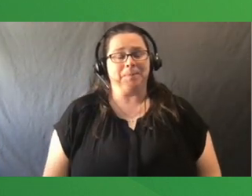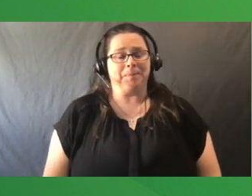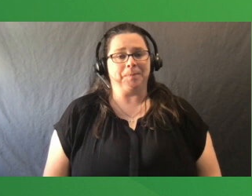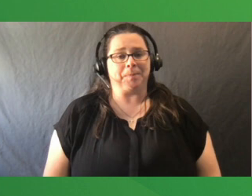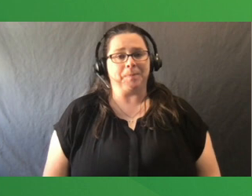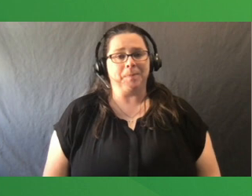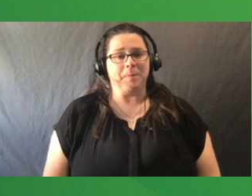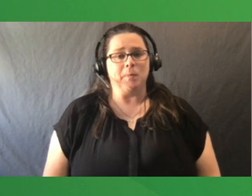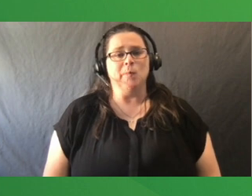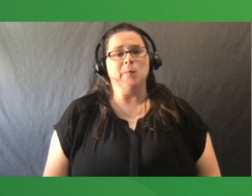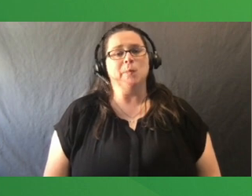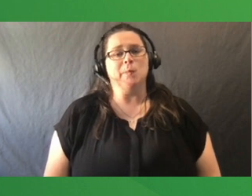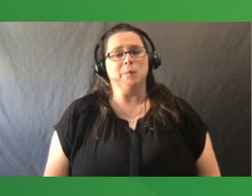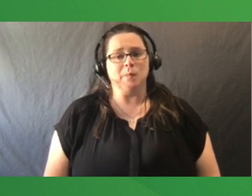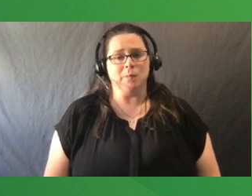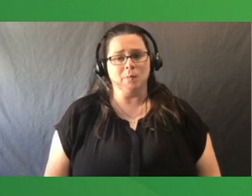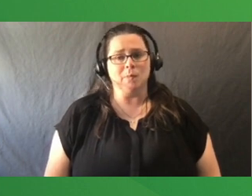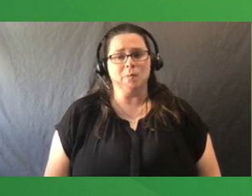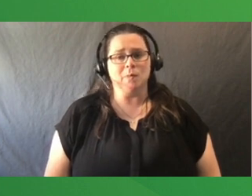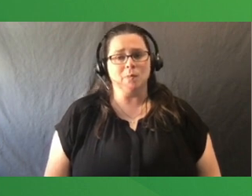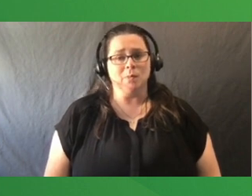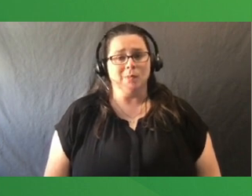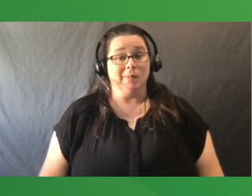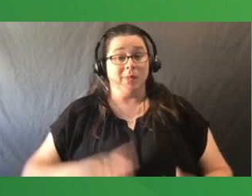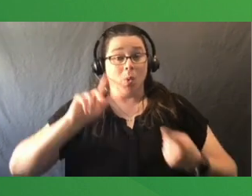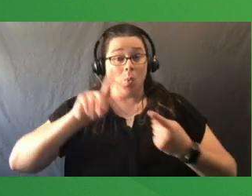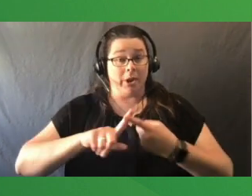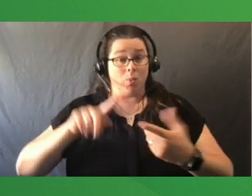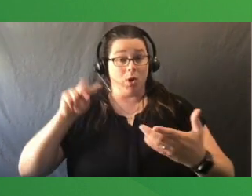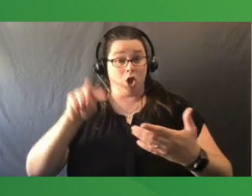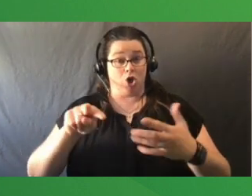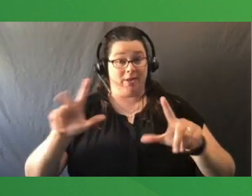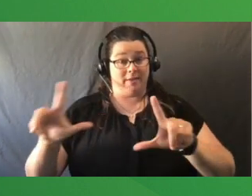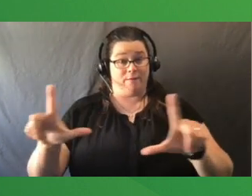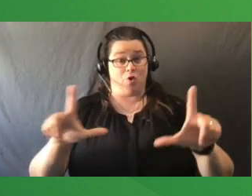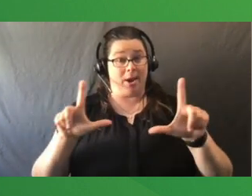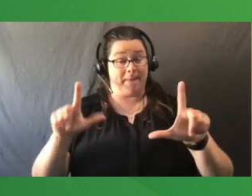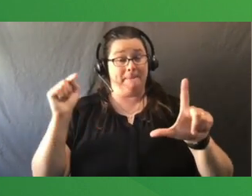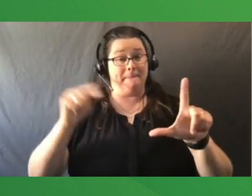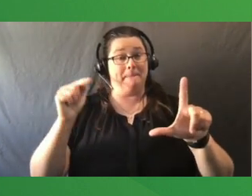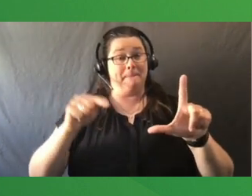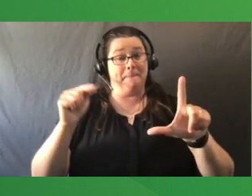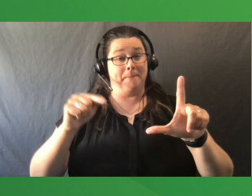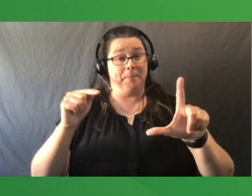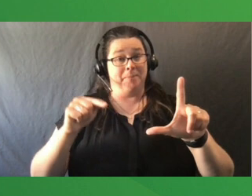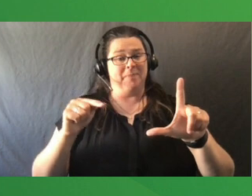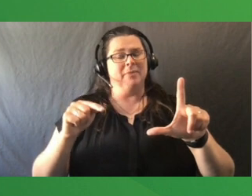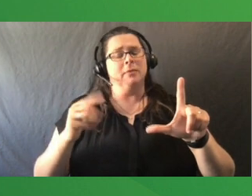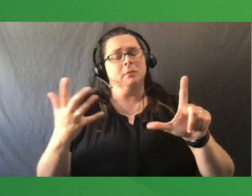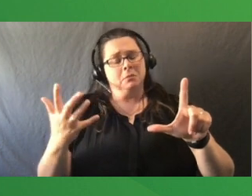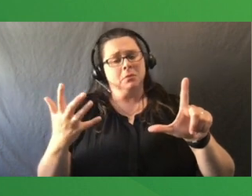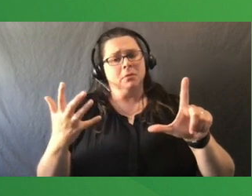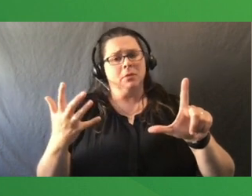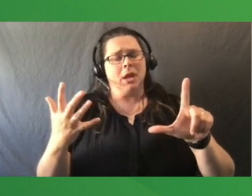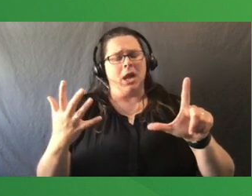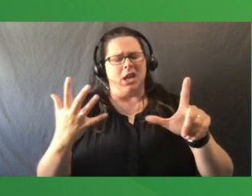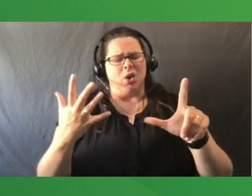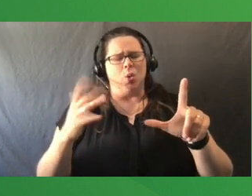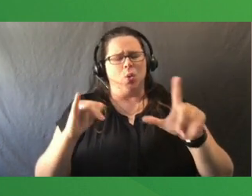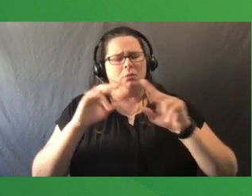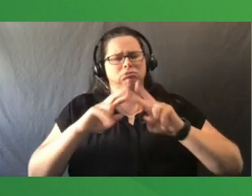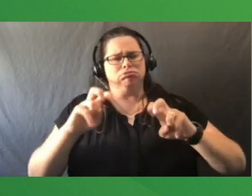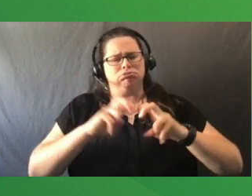So when we look at the framework, the framework and you take it all in, it calls for some